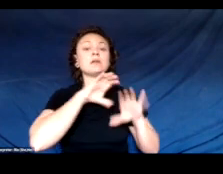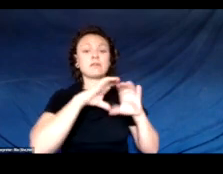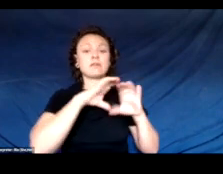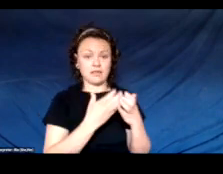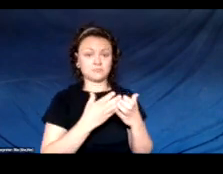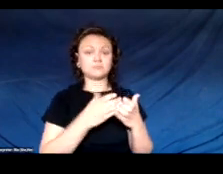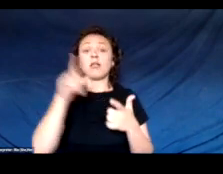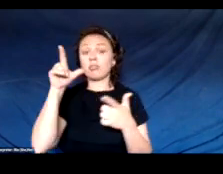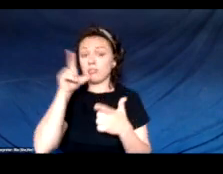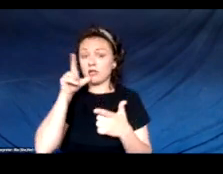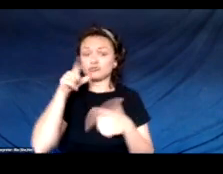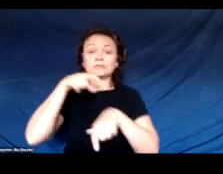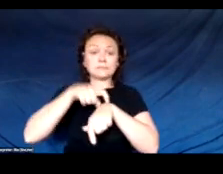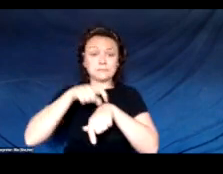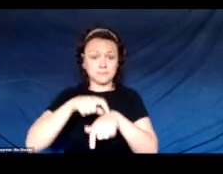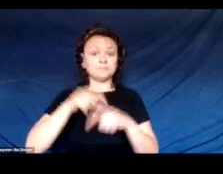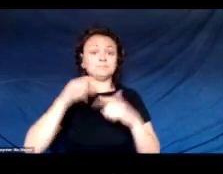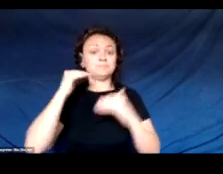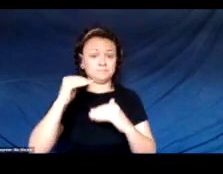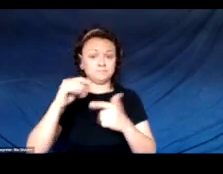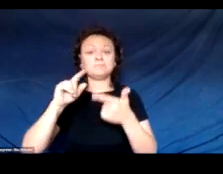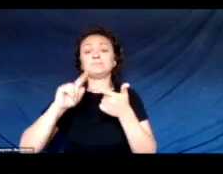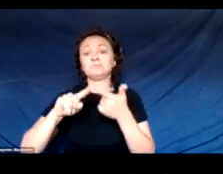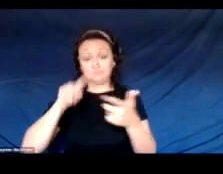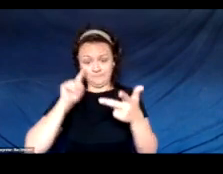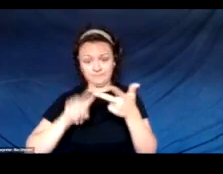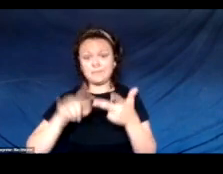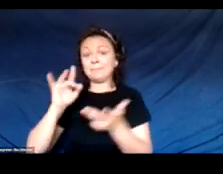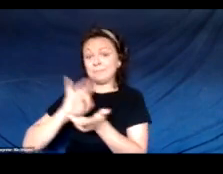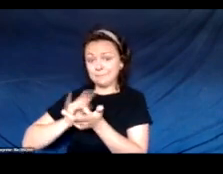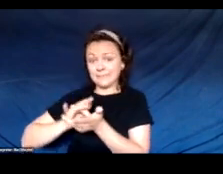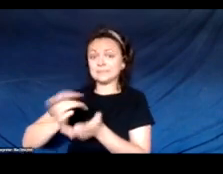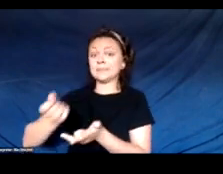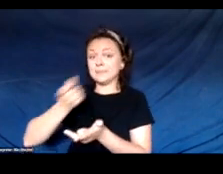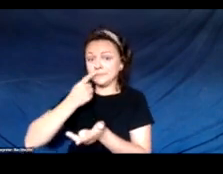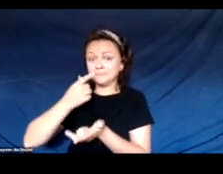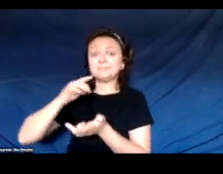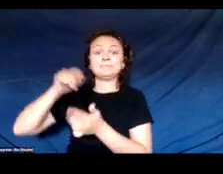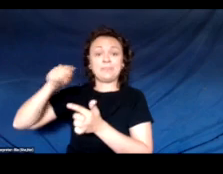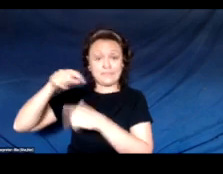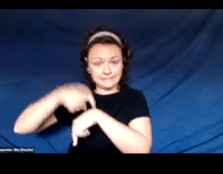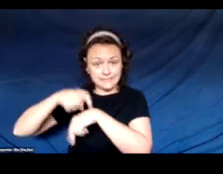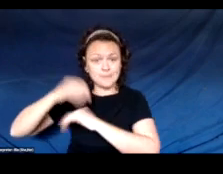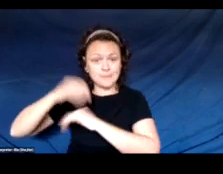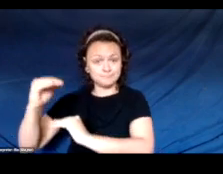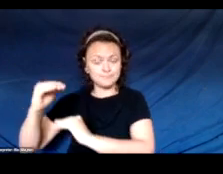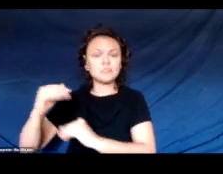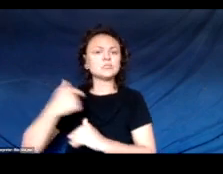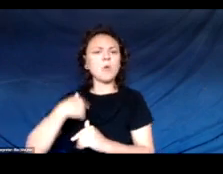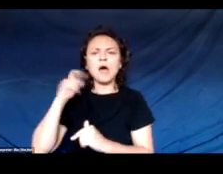You have to take your meds at this time and so on and so forth. So I don't have to be on him.